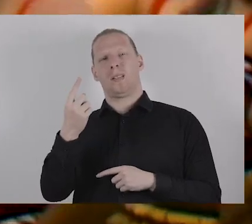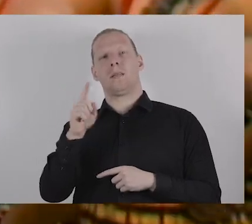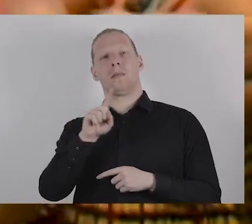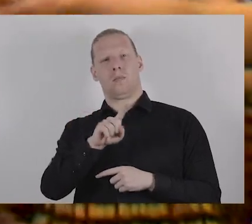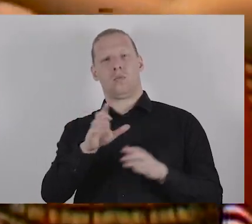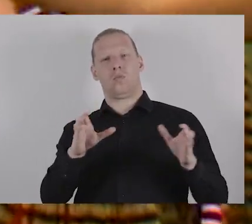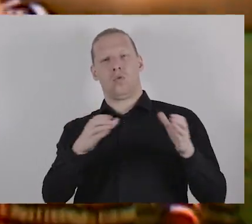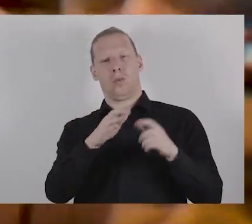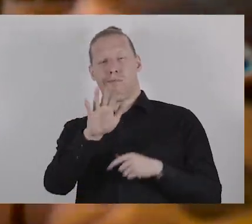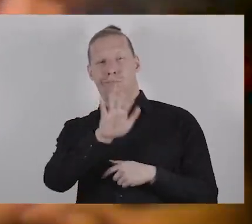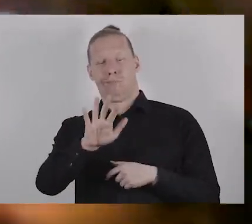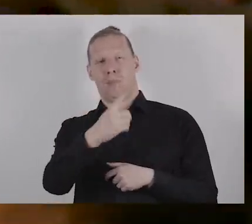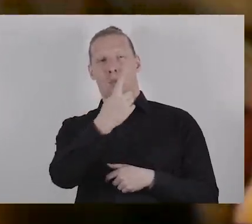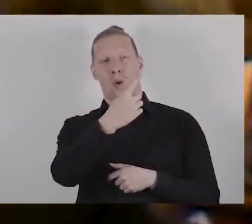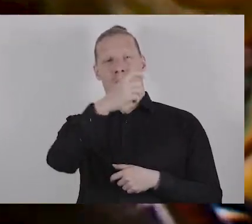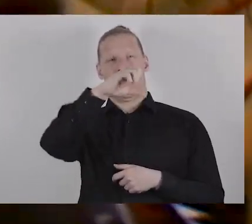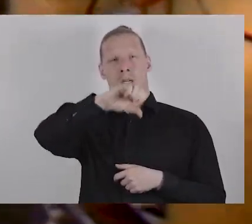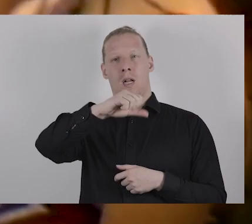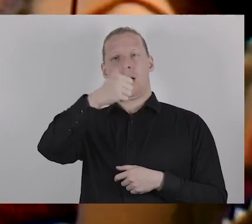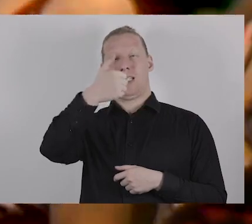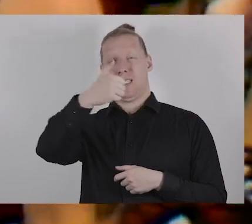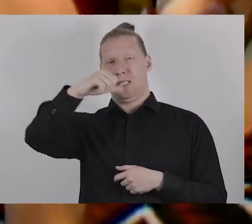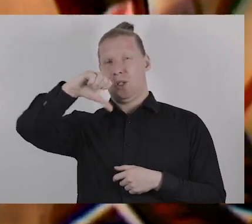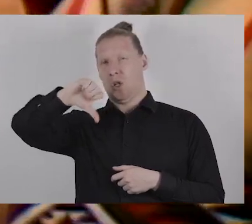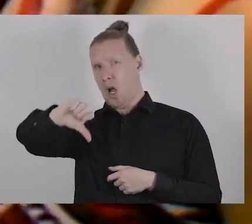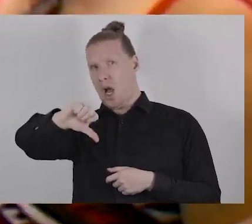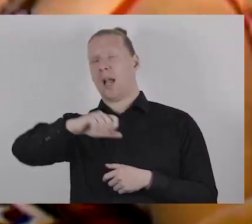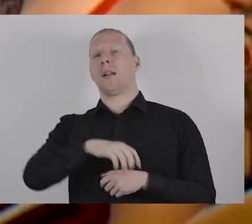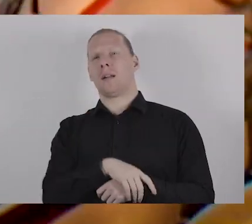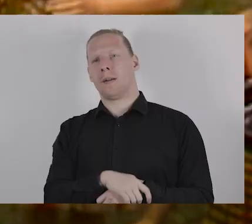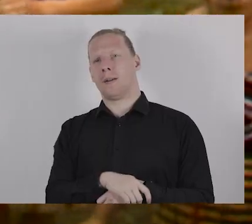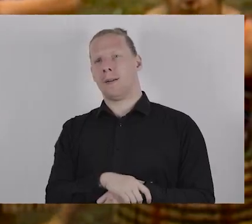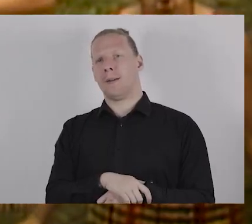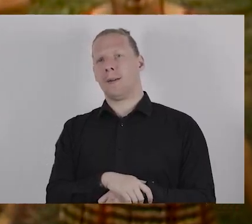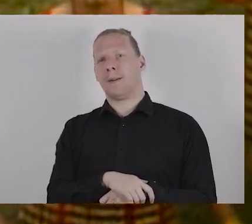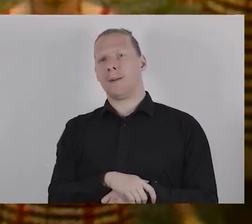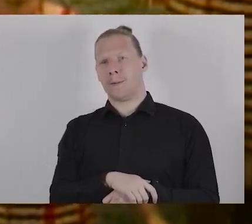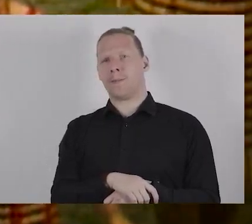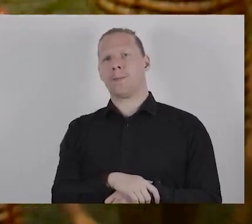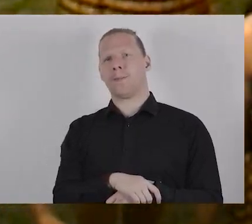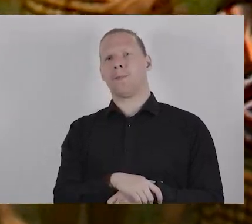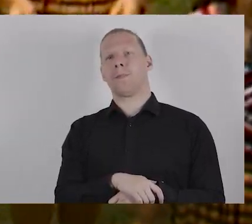in 1969 or thereabouts.